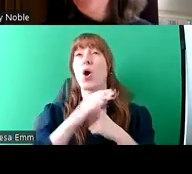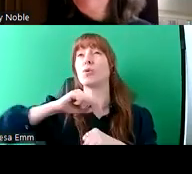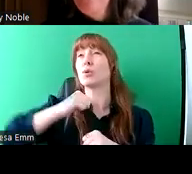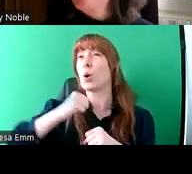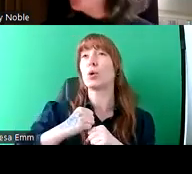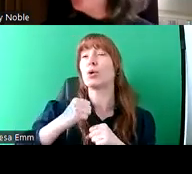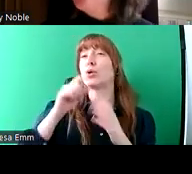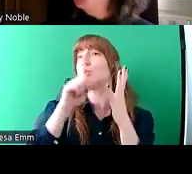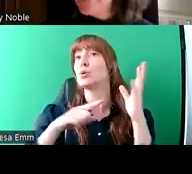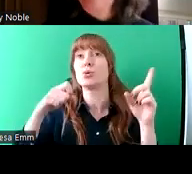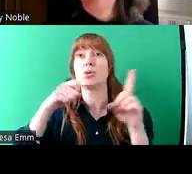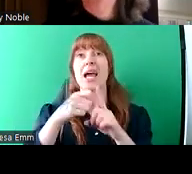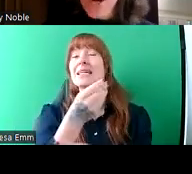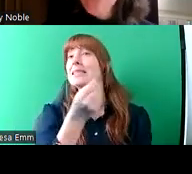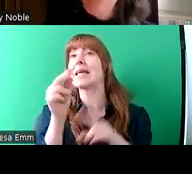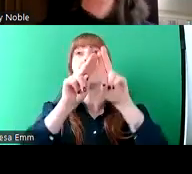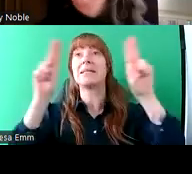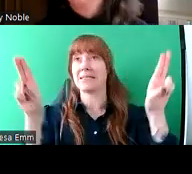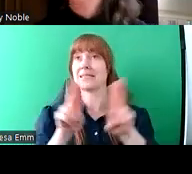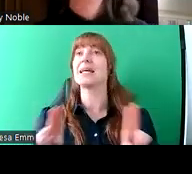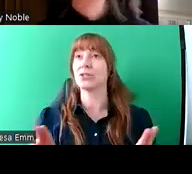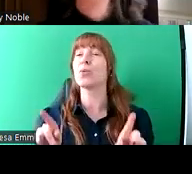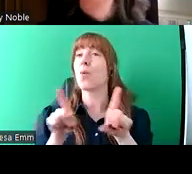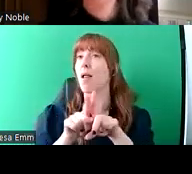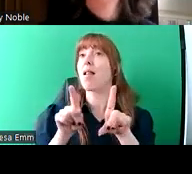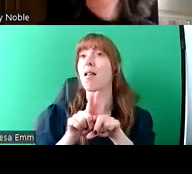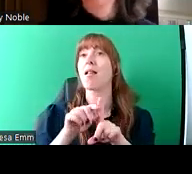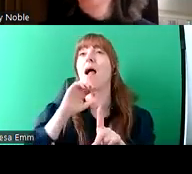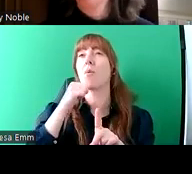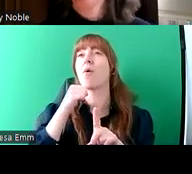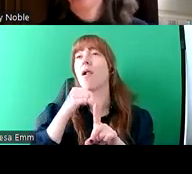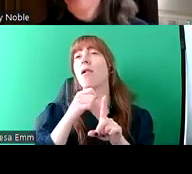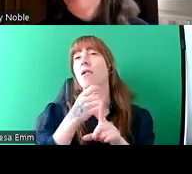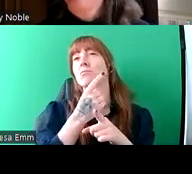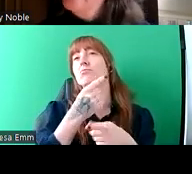a few international links as well - I'll come back in more detail to those shortly.